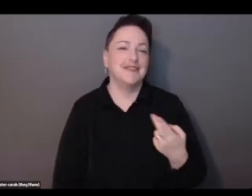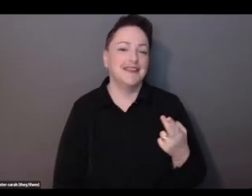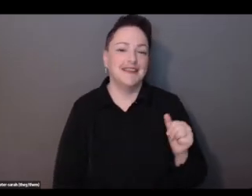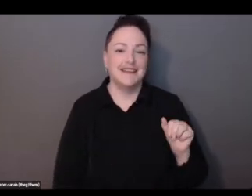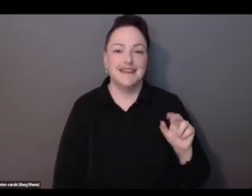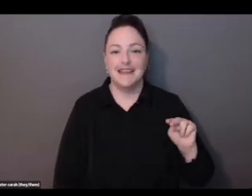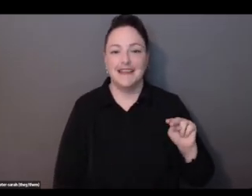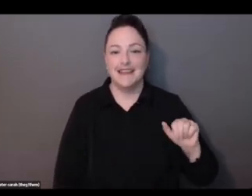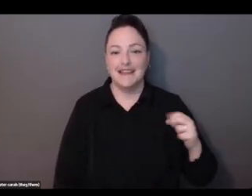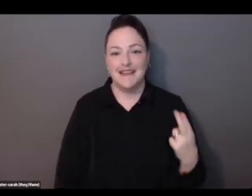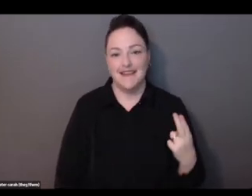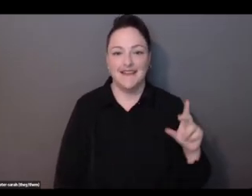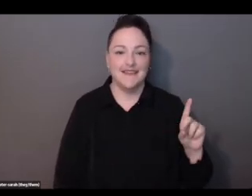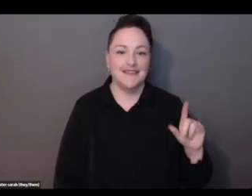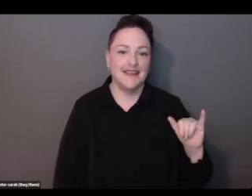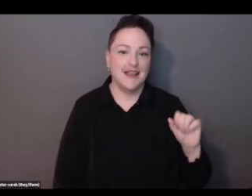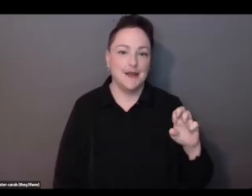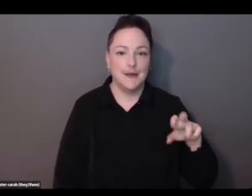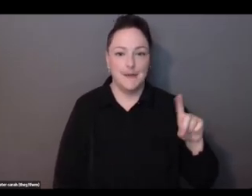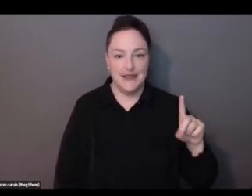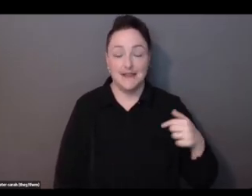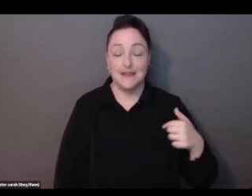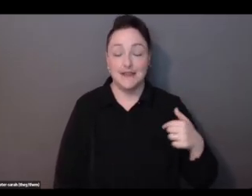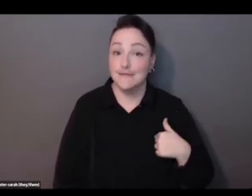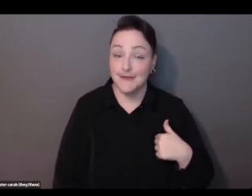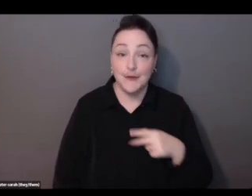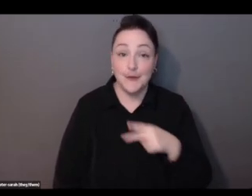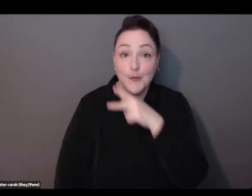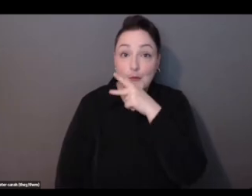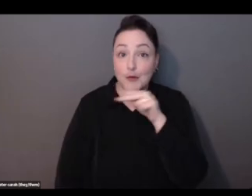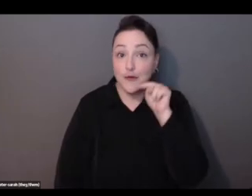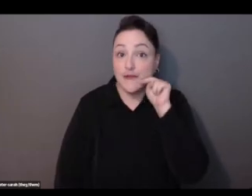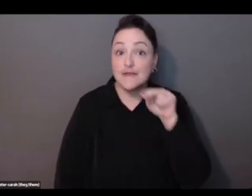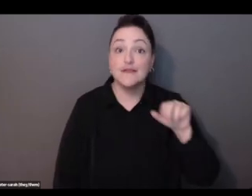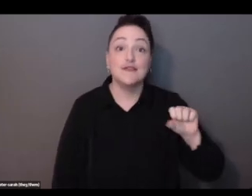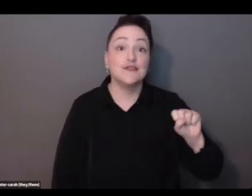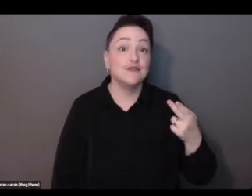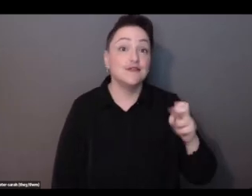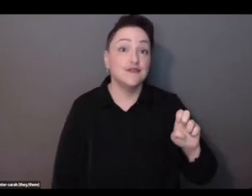I use she/her pronouns. I'm very excited to be with you all today and to